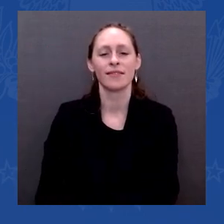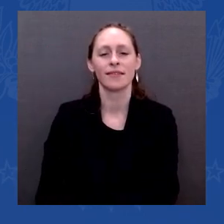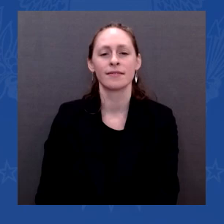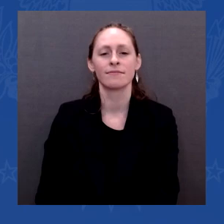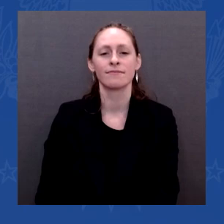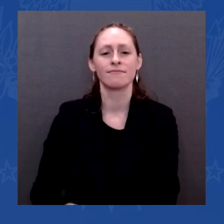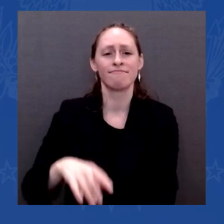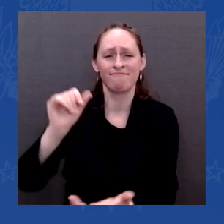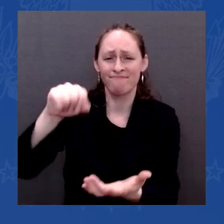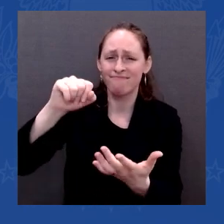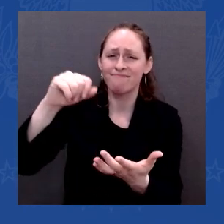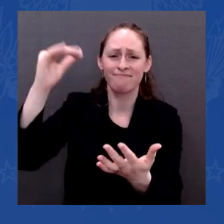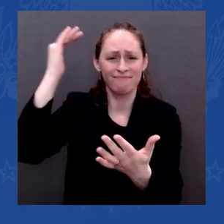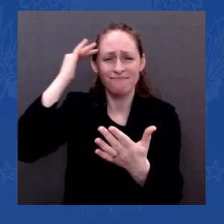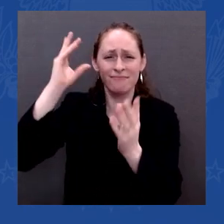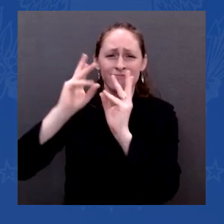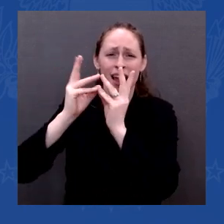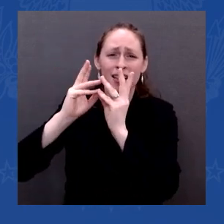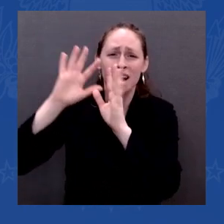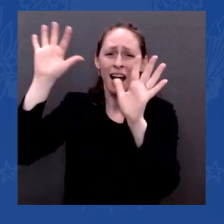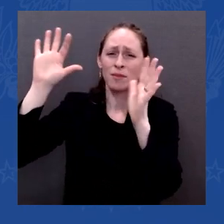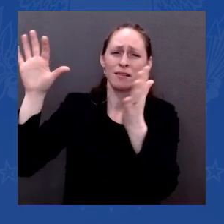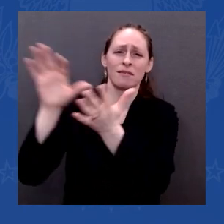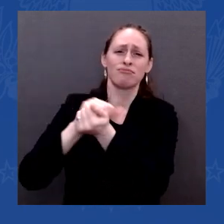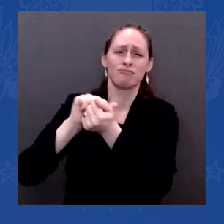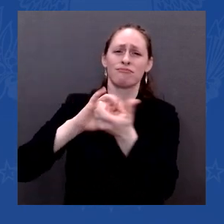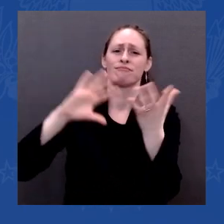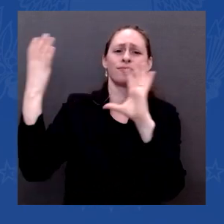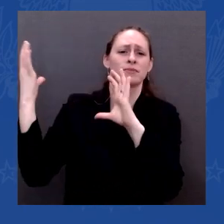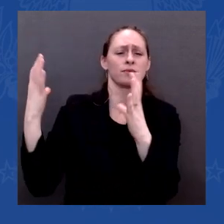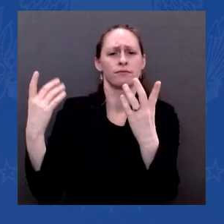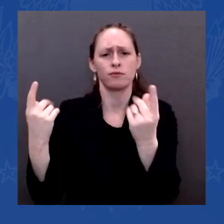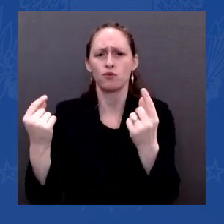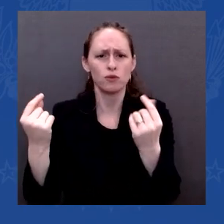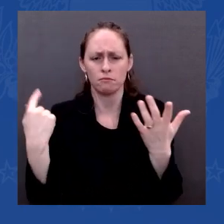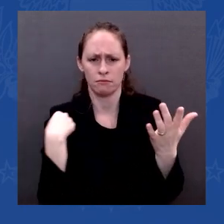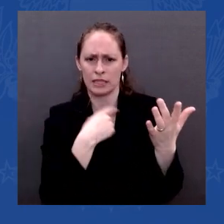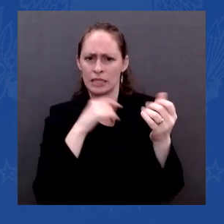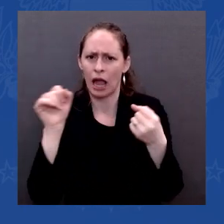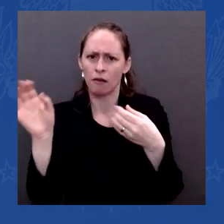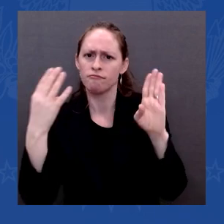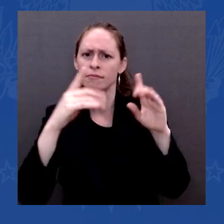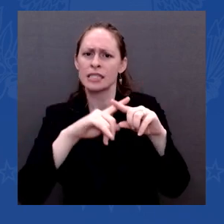And we’re teaming up with mayors, labor, and industry to save families and businesses money